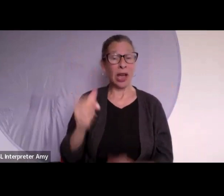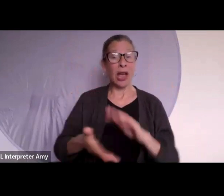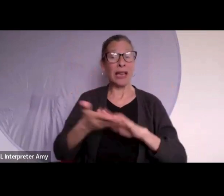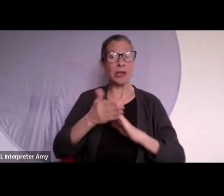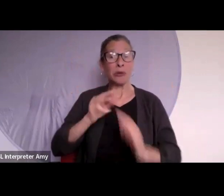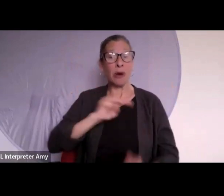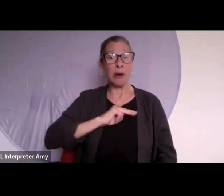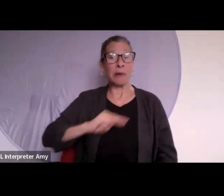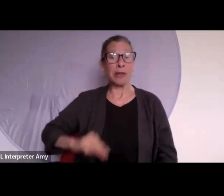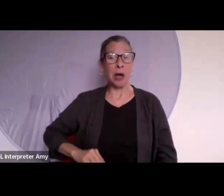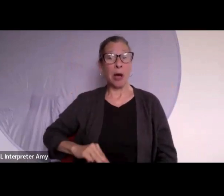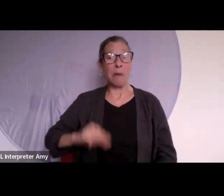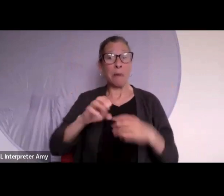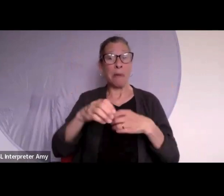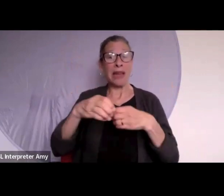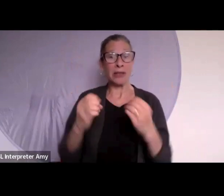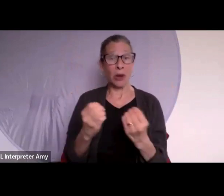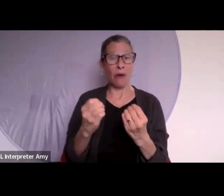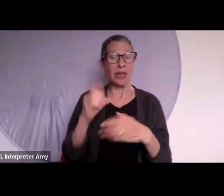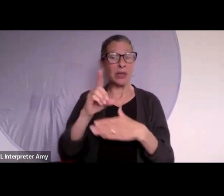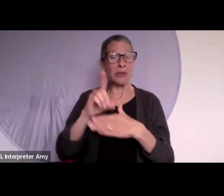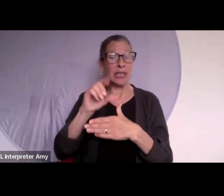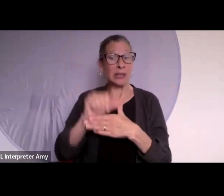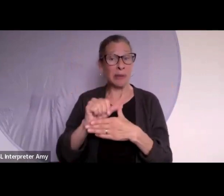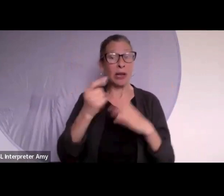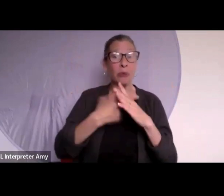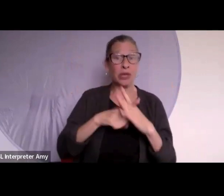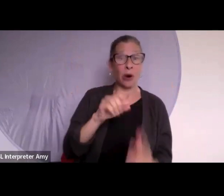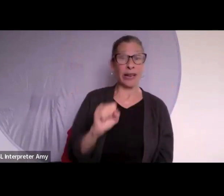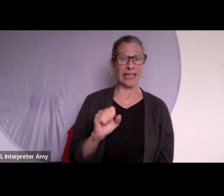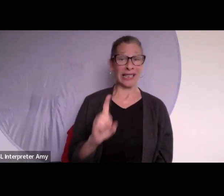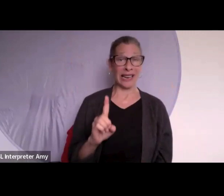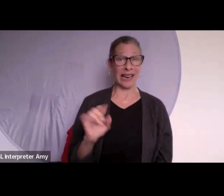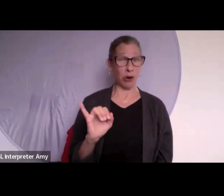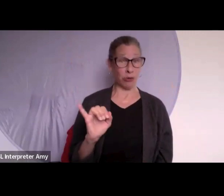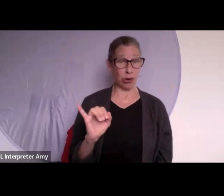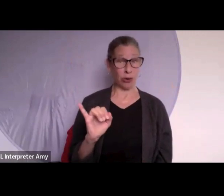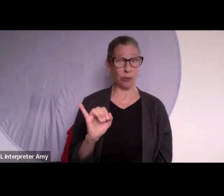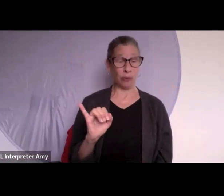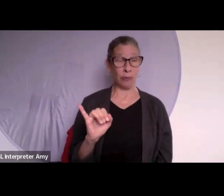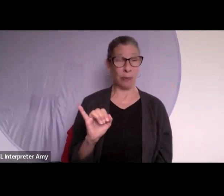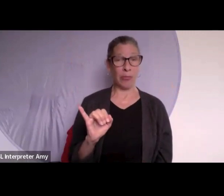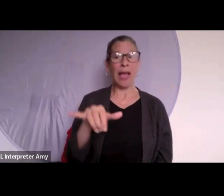disabilities. We're starting one in San Diego as well. And yes,